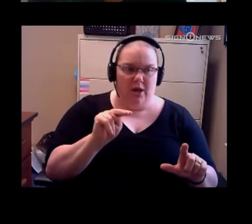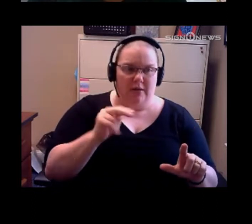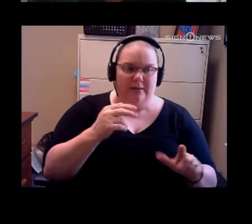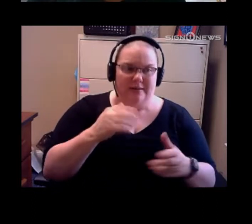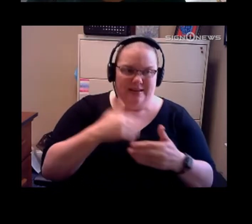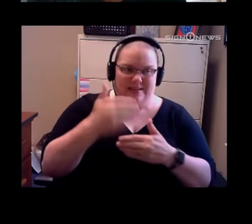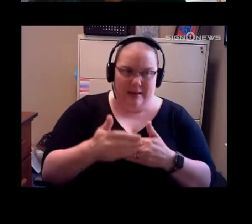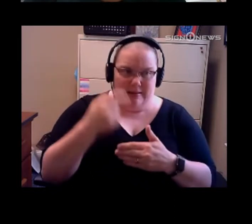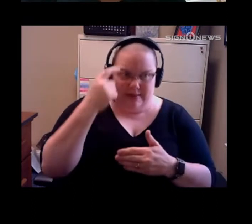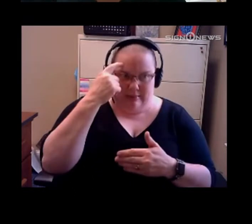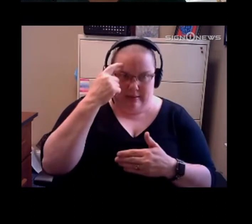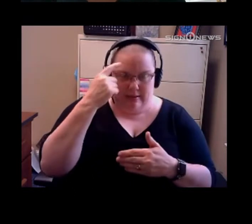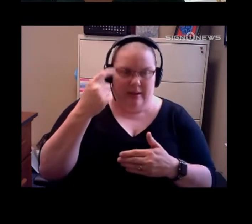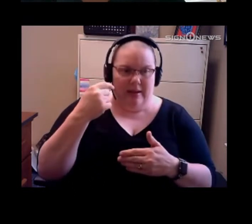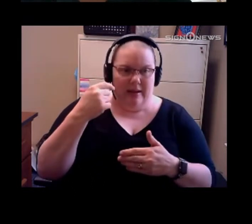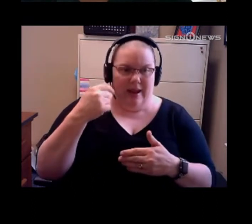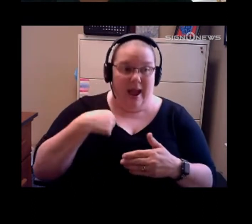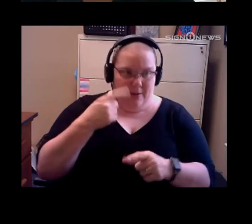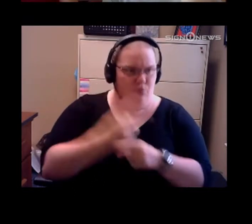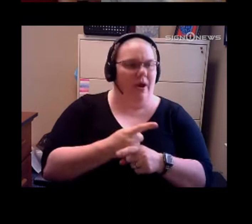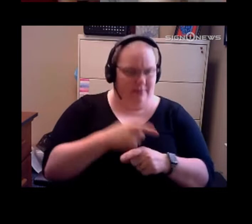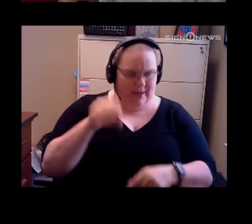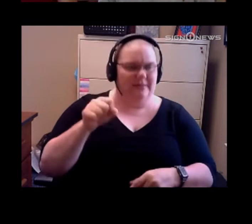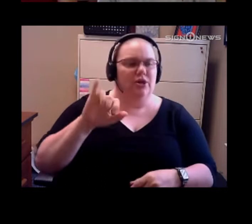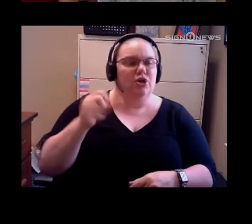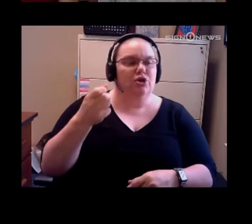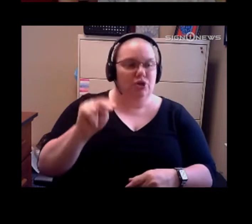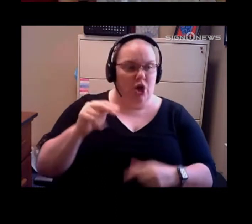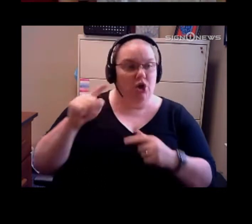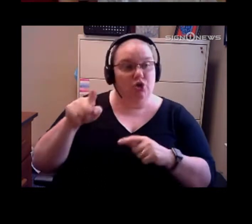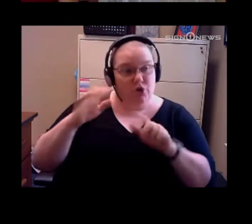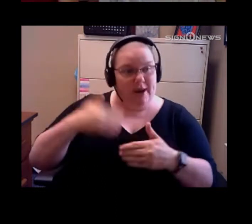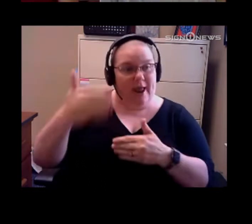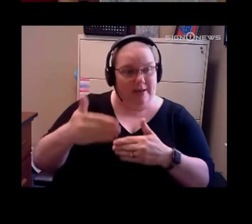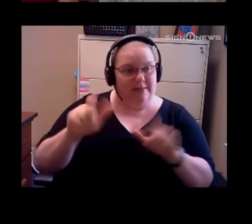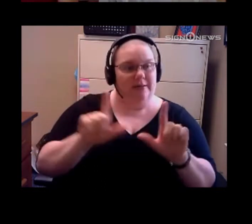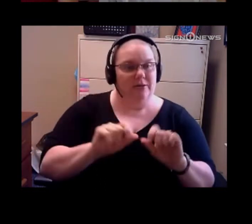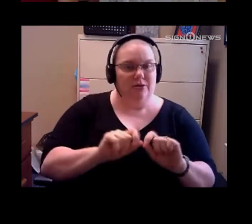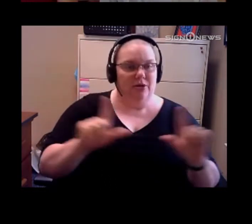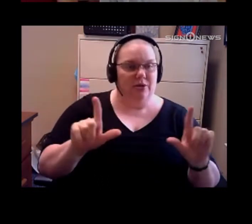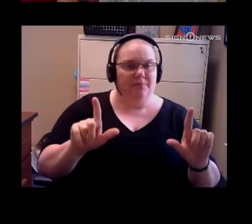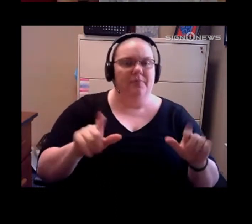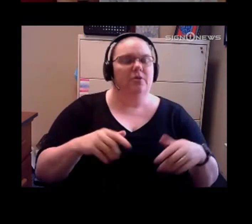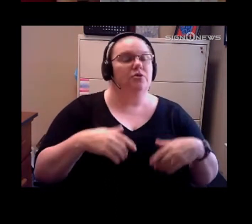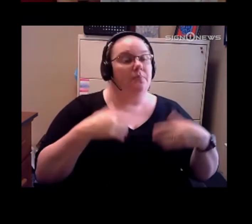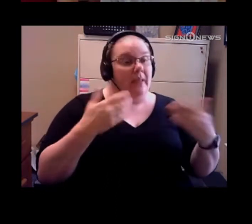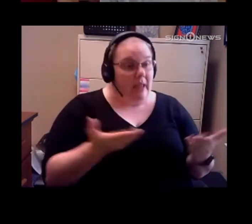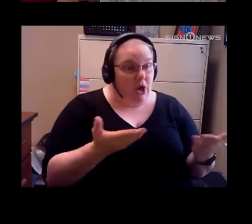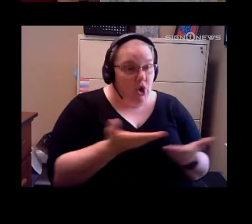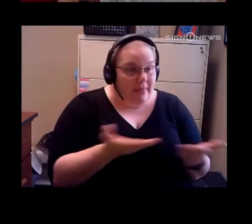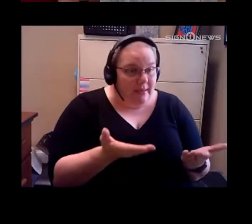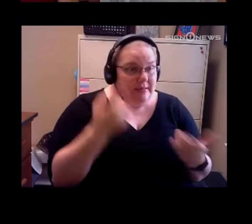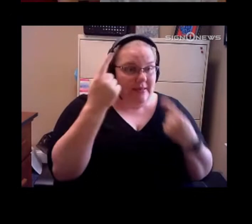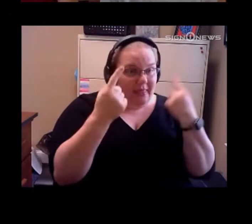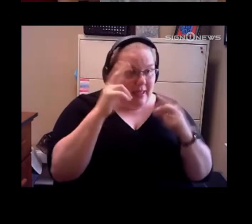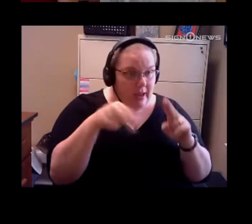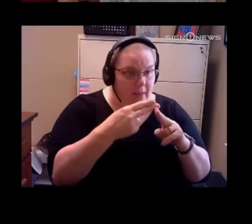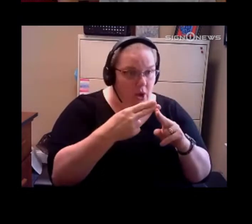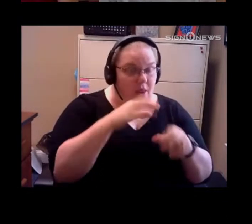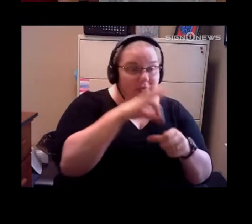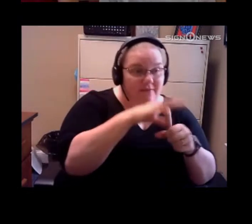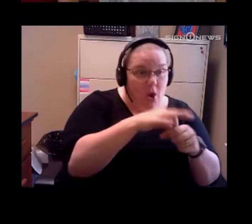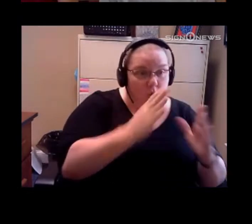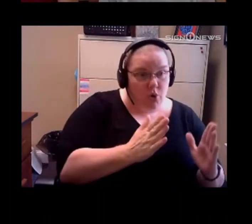John is next um Ally